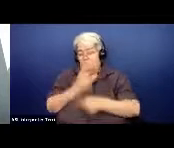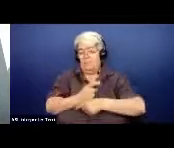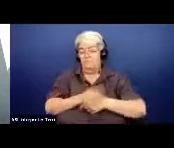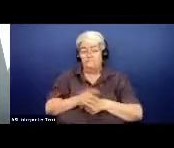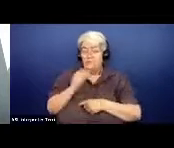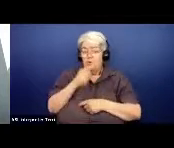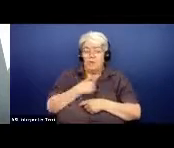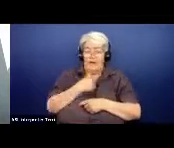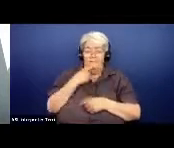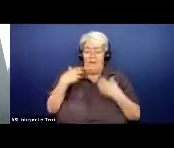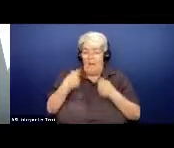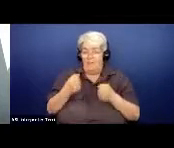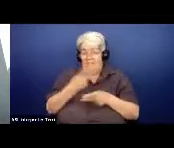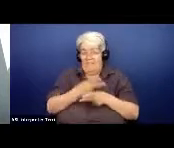access to those except for the people who